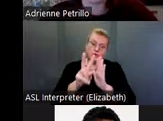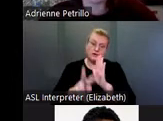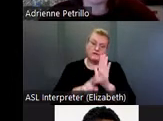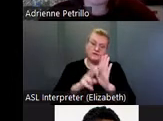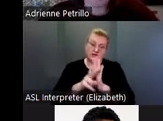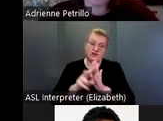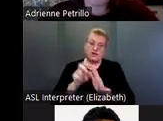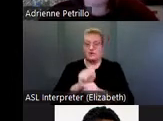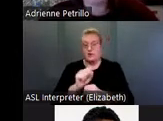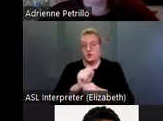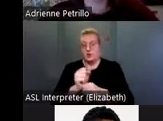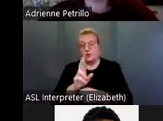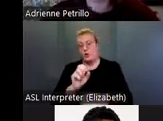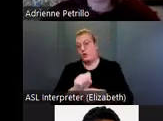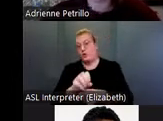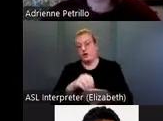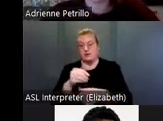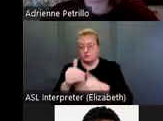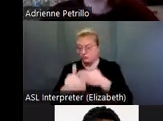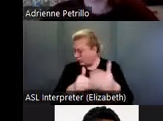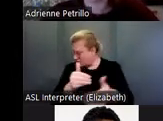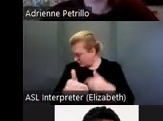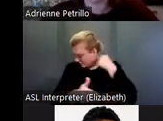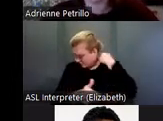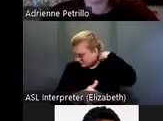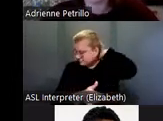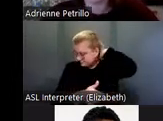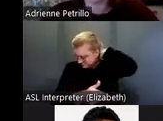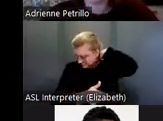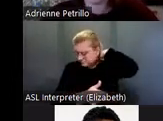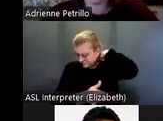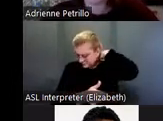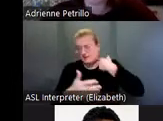or a work in progress or something to give a better sense of what the project will be.